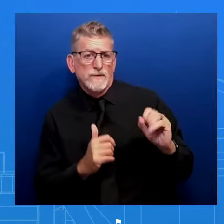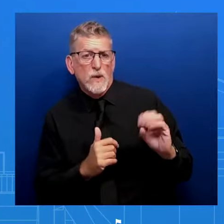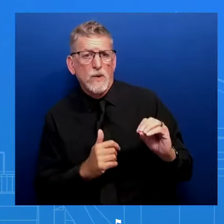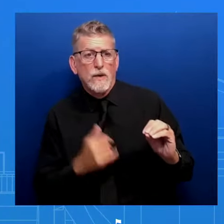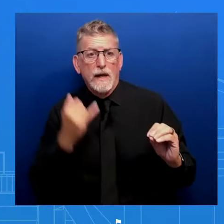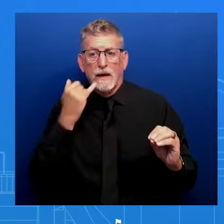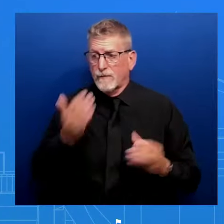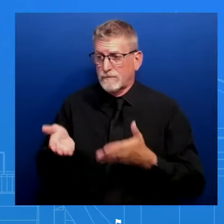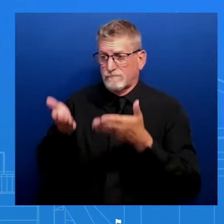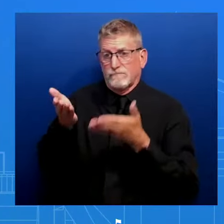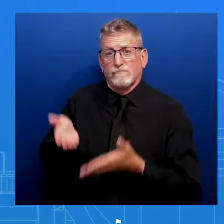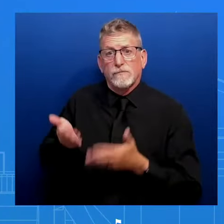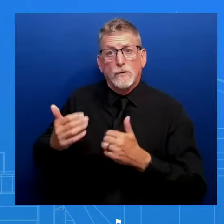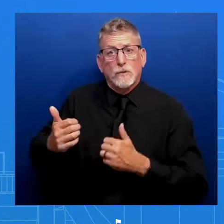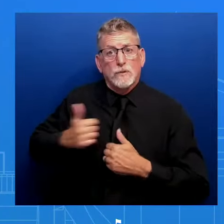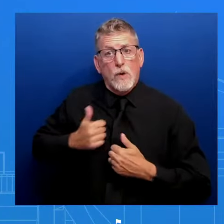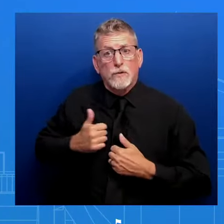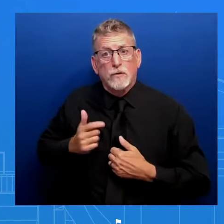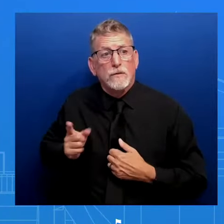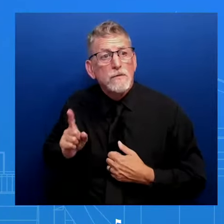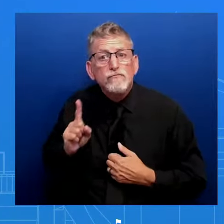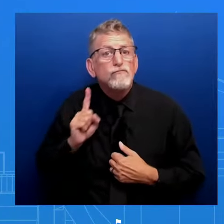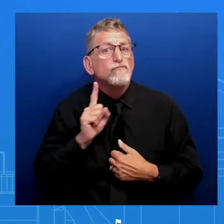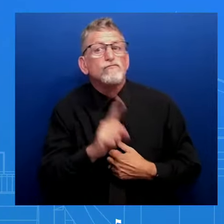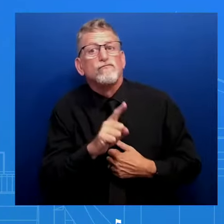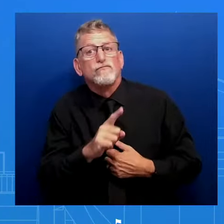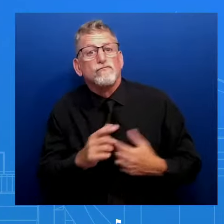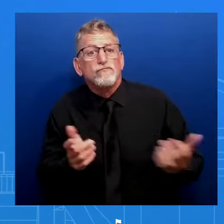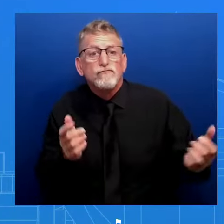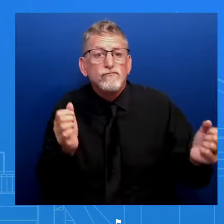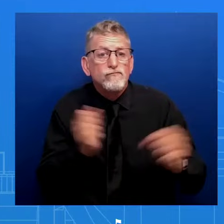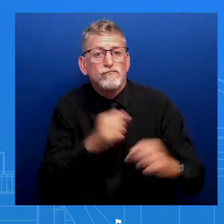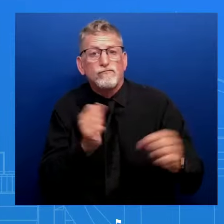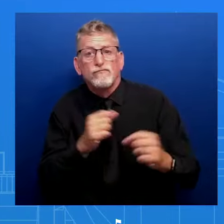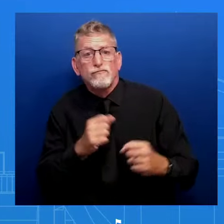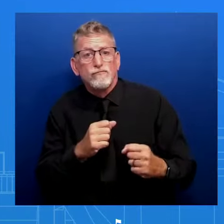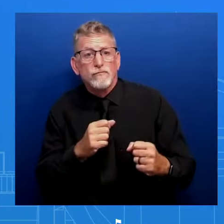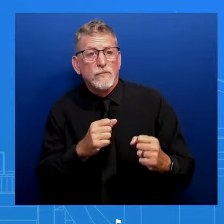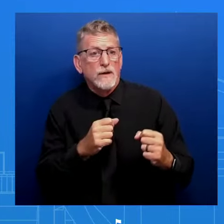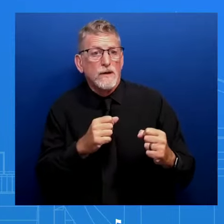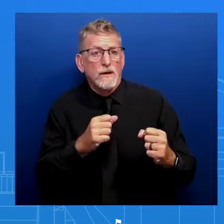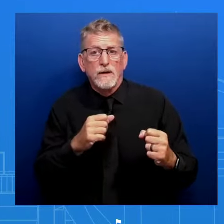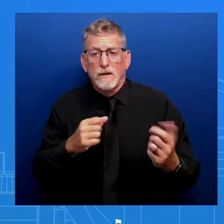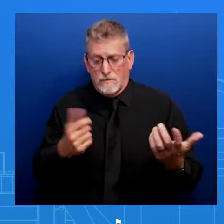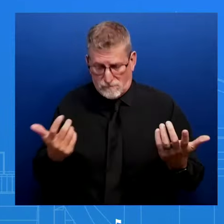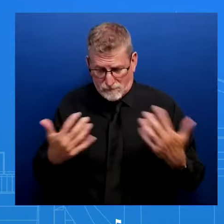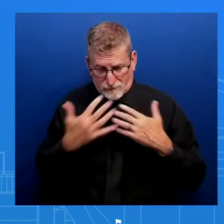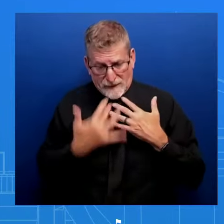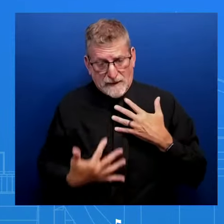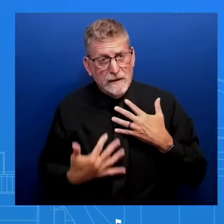that blood is red. It doesn't -- doesn't matter what the color of the skin was.